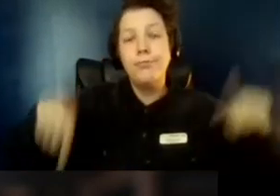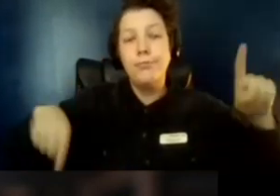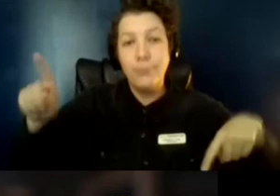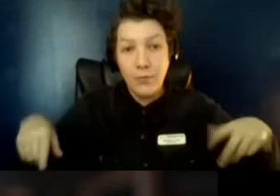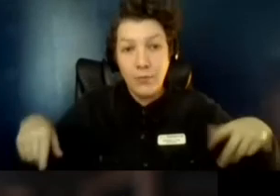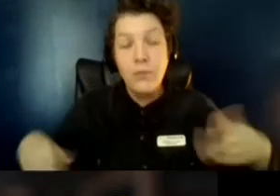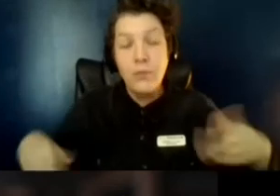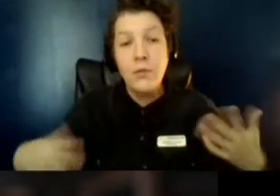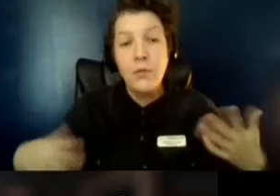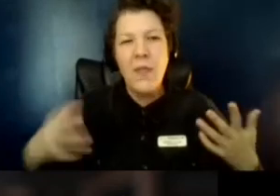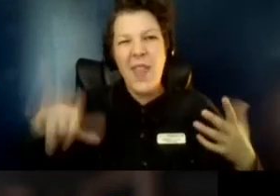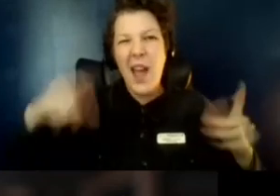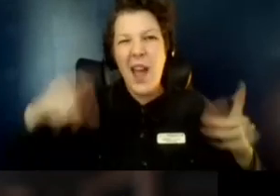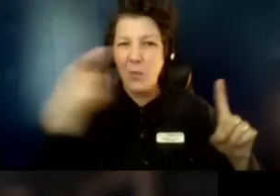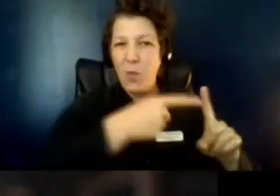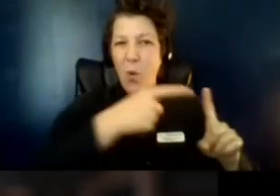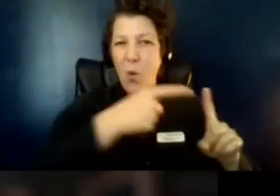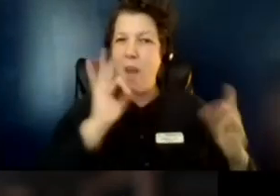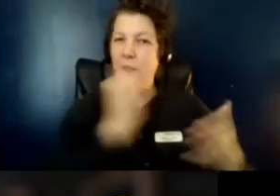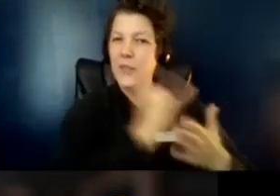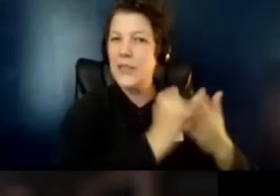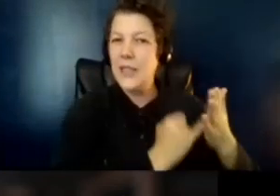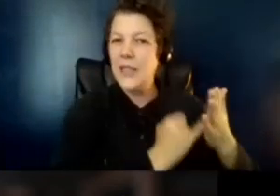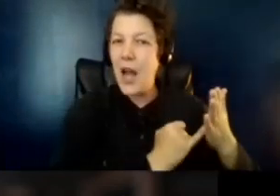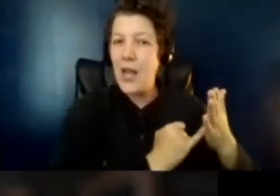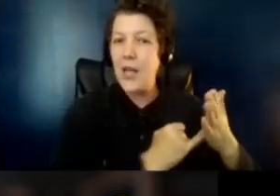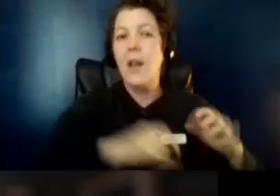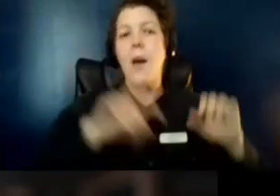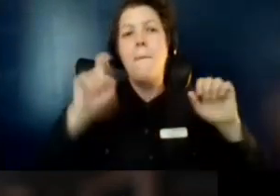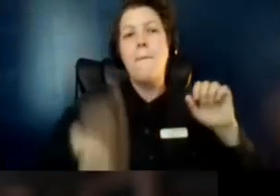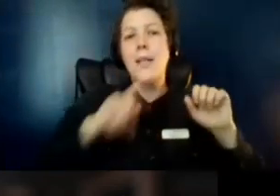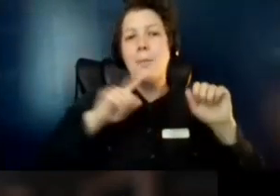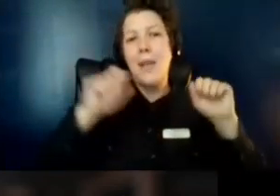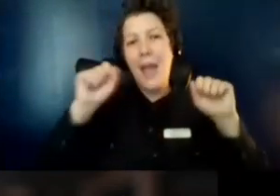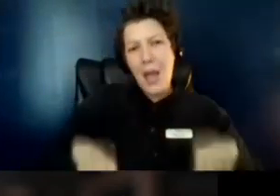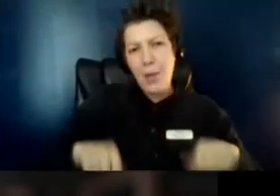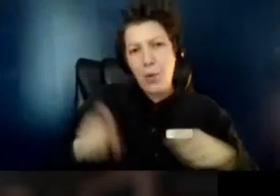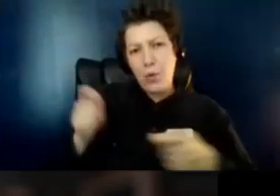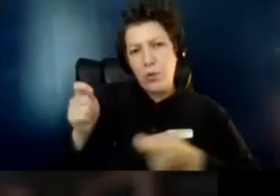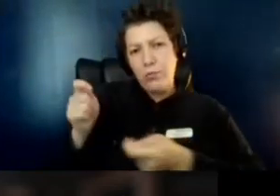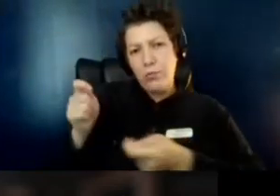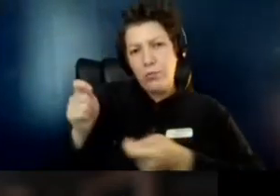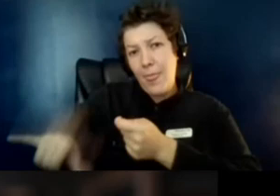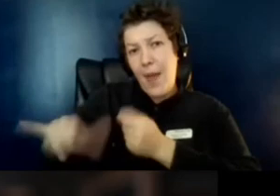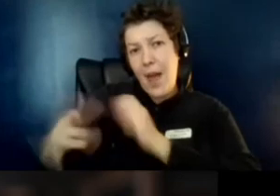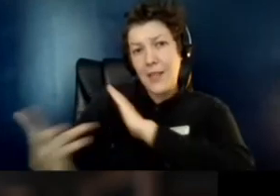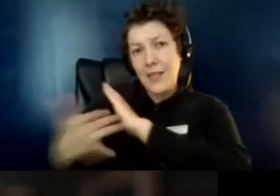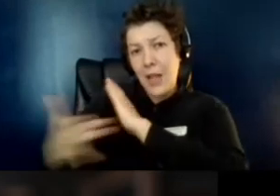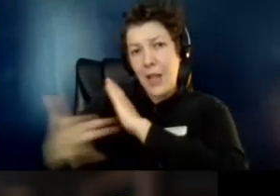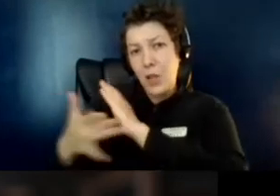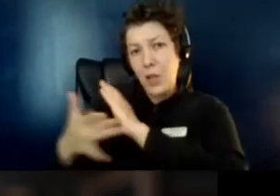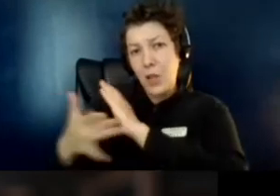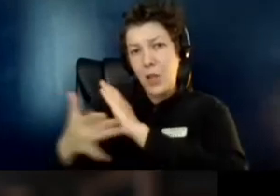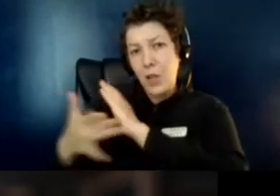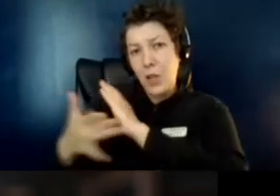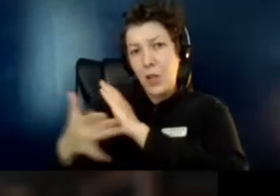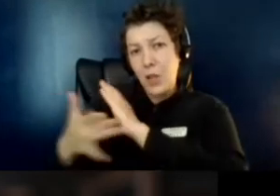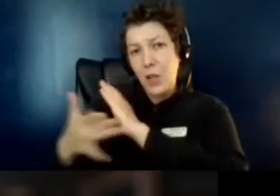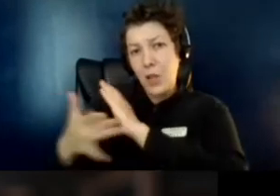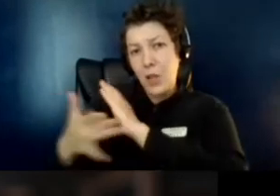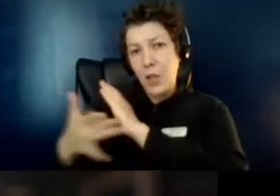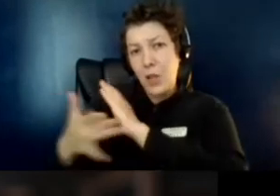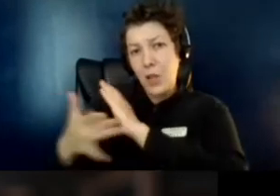needs, it becomes a selling point to the product. So we don't want to go down the road of saying,